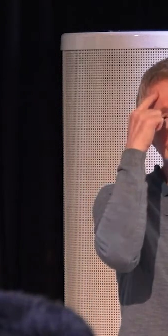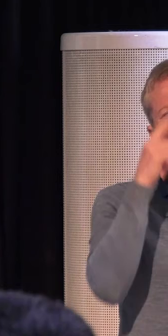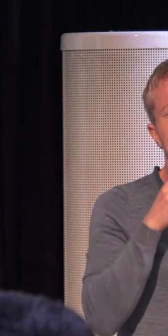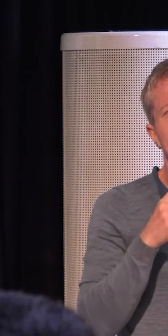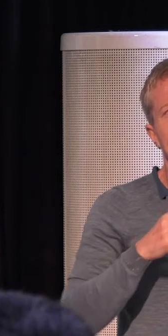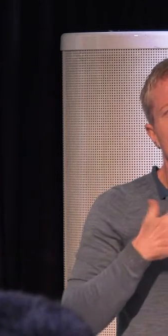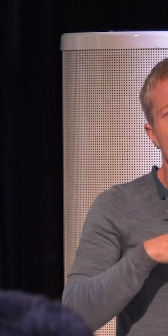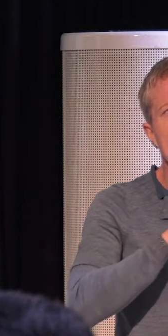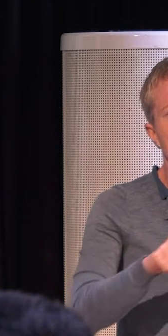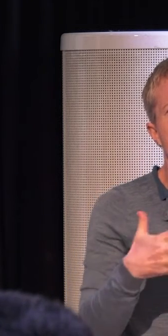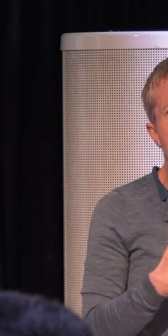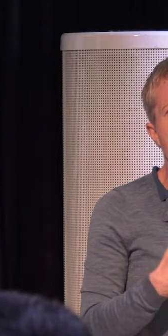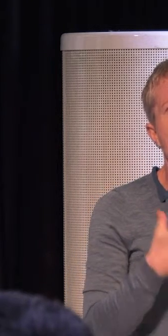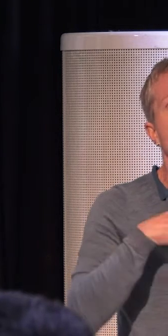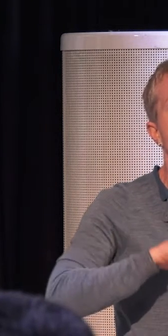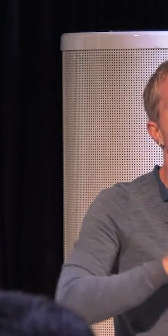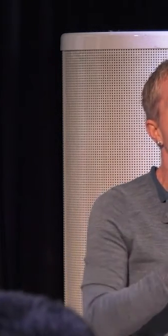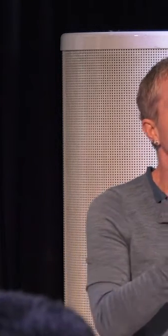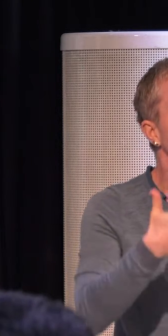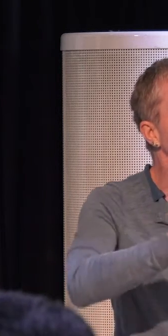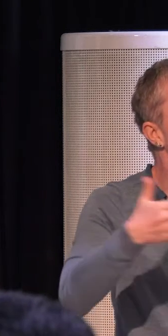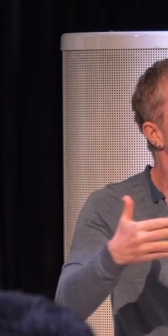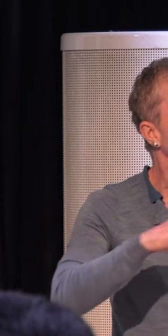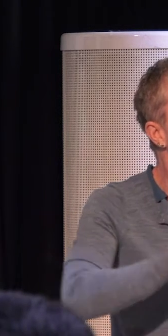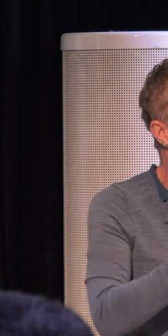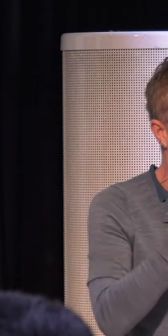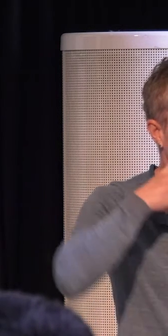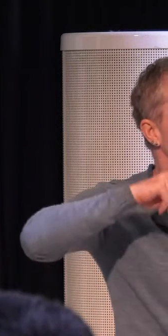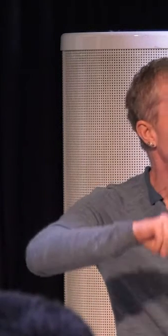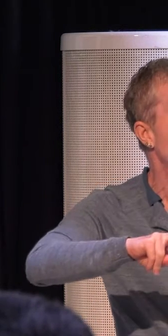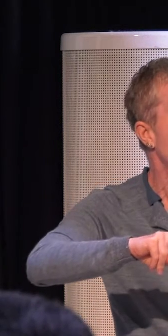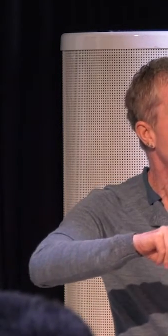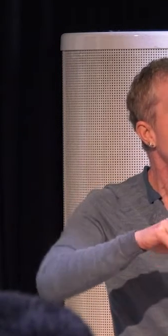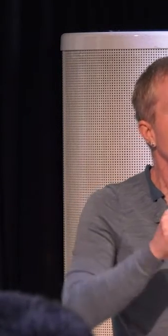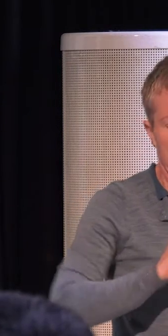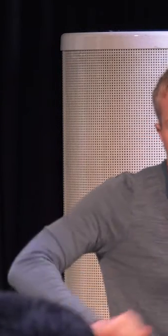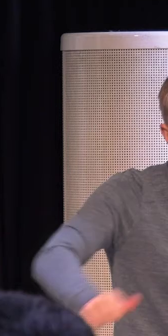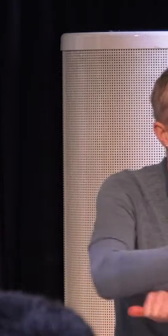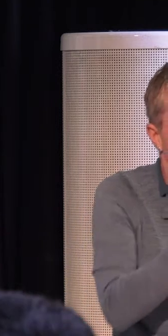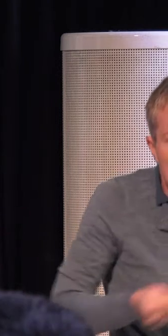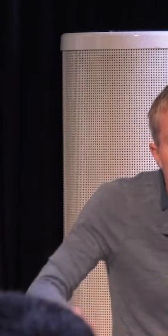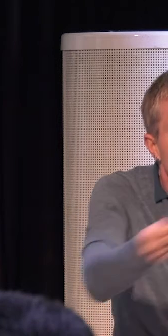for discover and explore, rotating between both of them manually, ensuring all students in our school have the opportunity